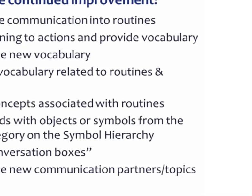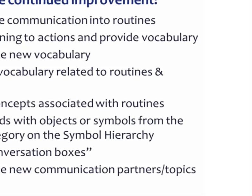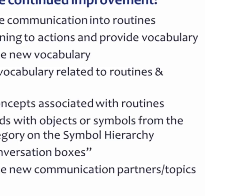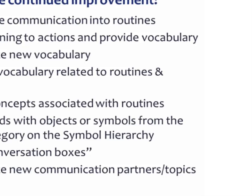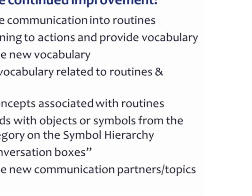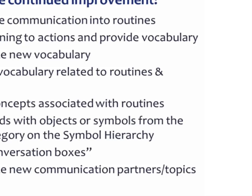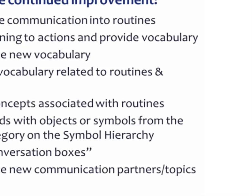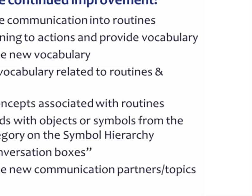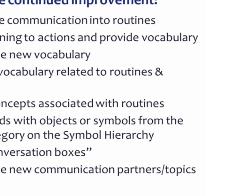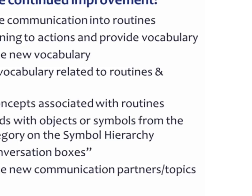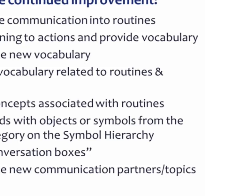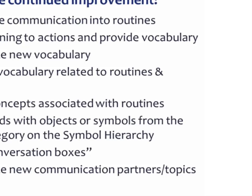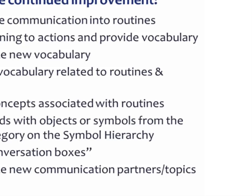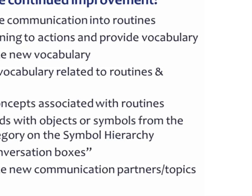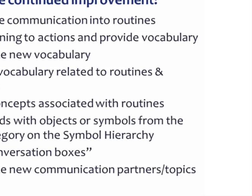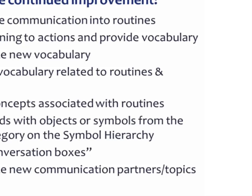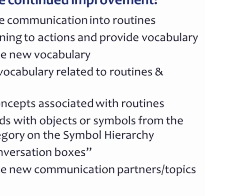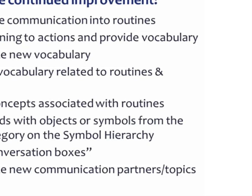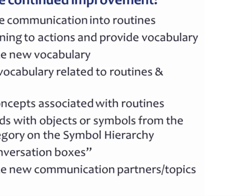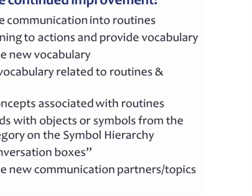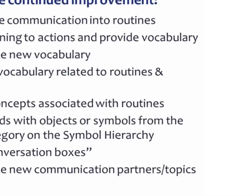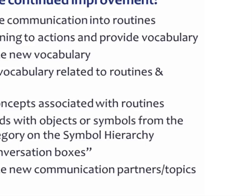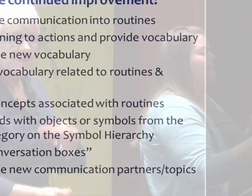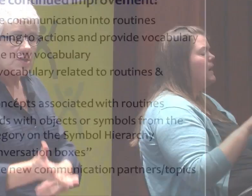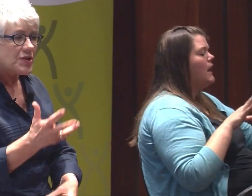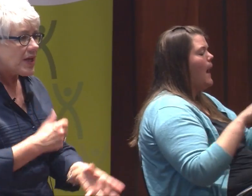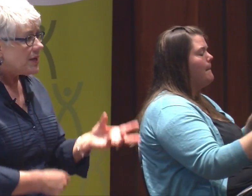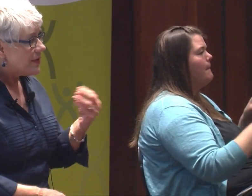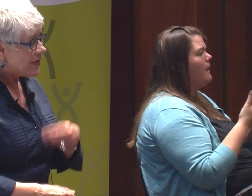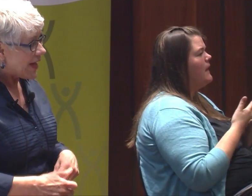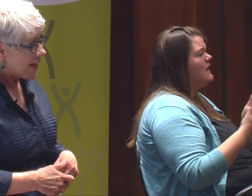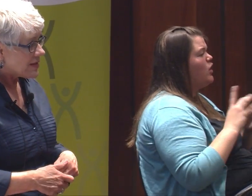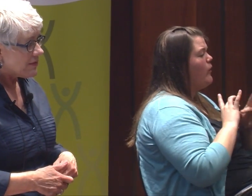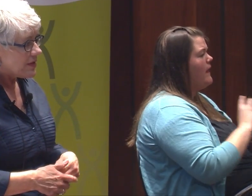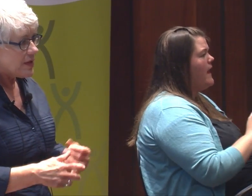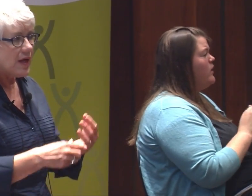Take a box along, pick up some things that are associated with that activity.